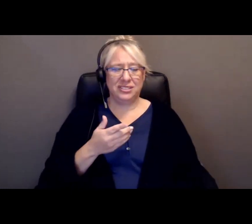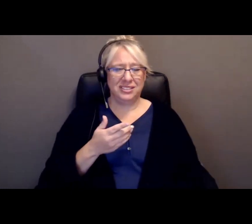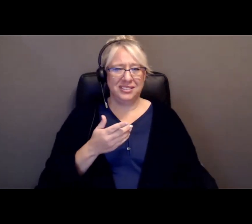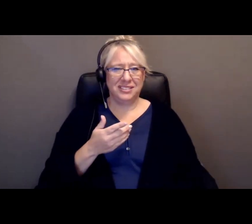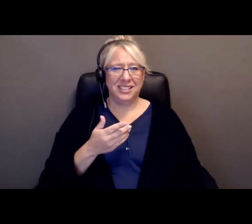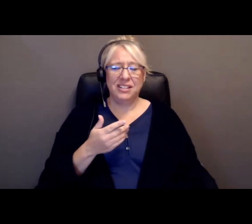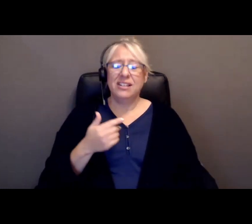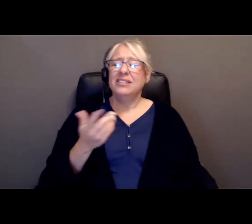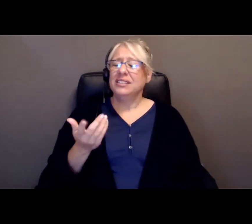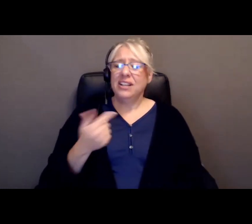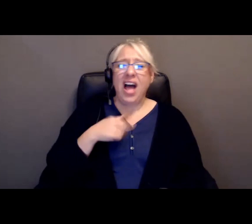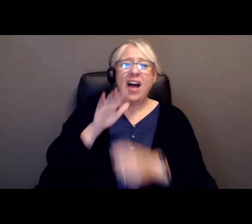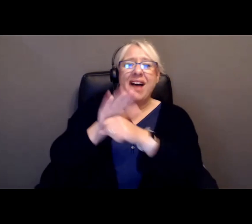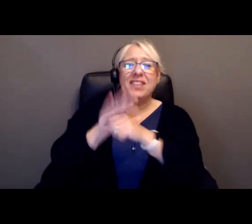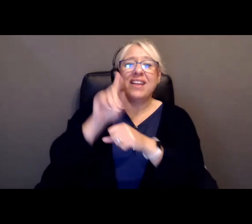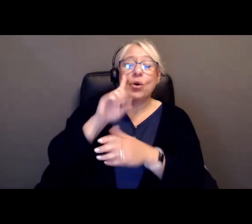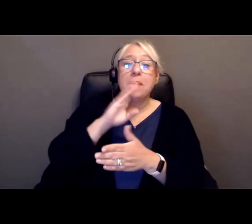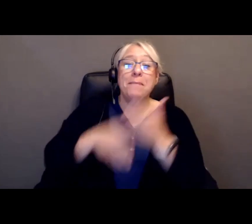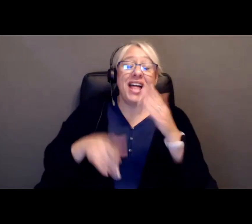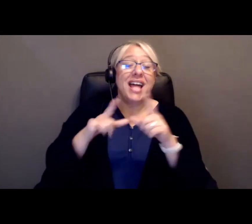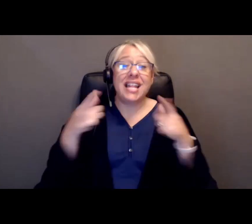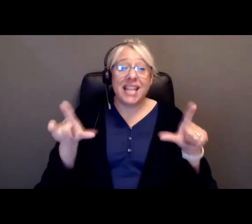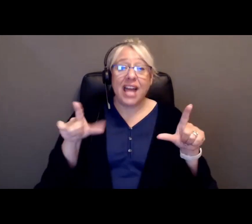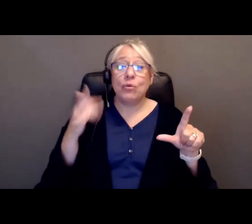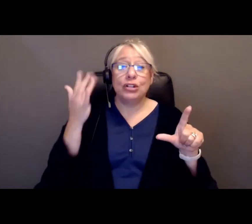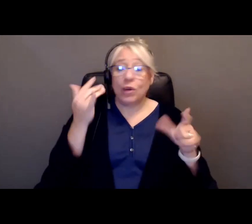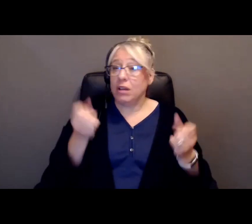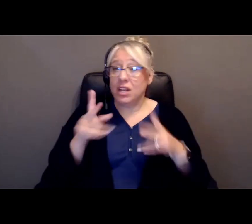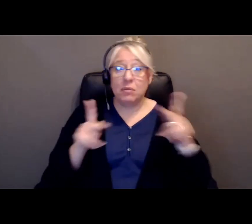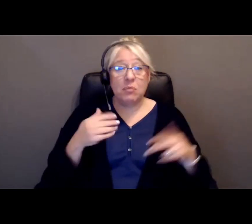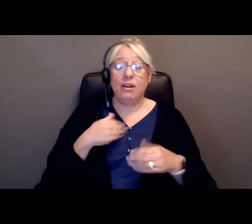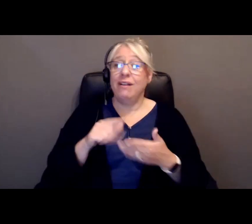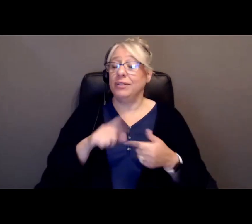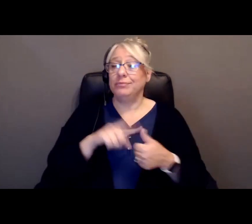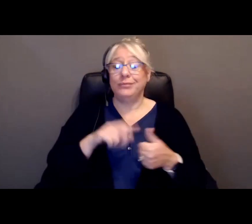for plain language because a lot of people have learning disabilities. A lot of people don't have